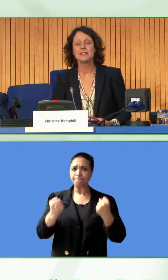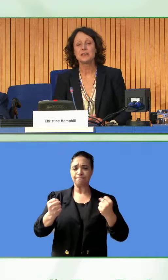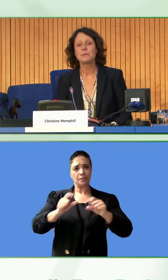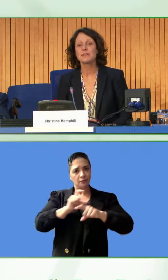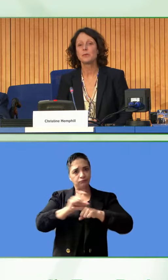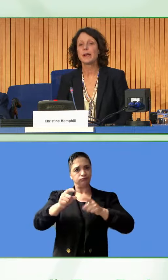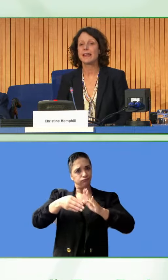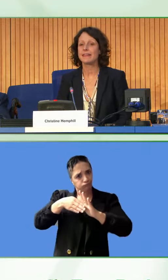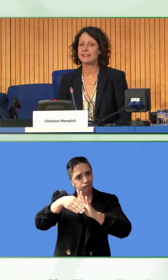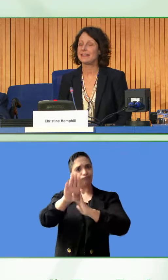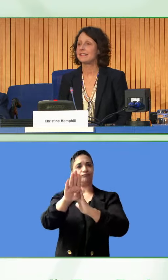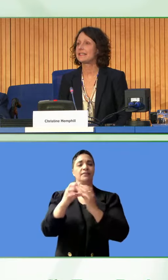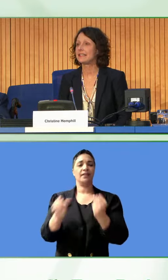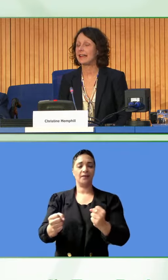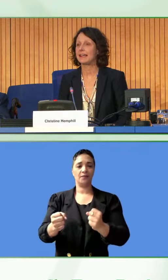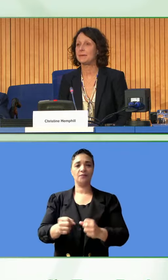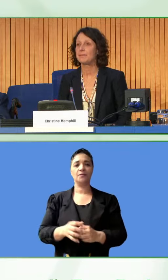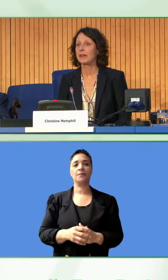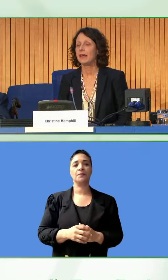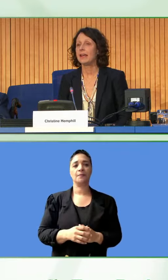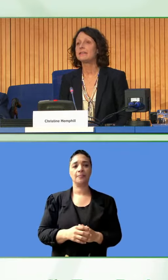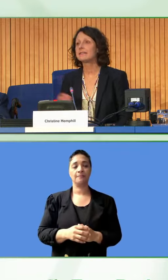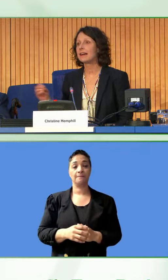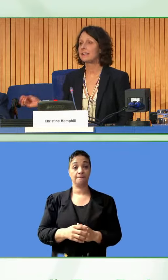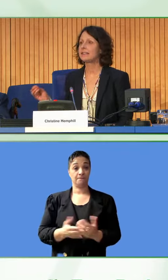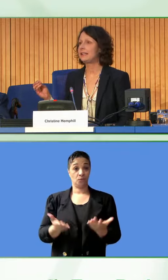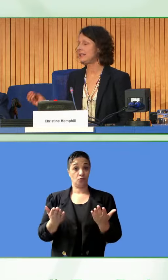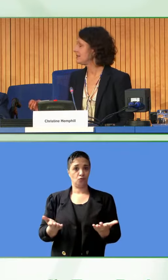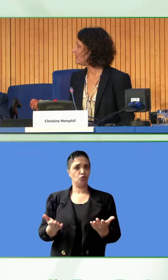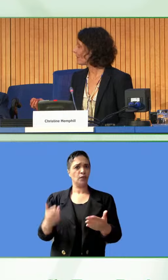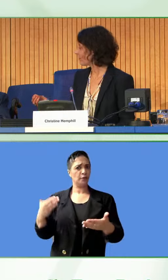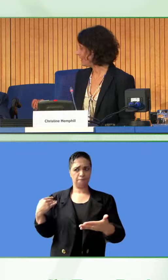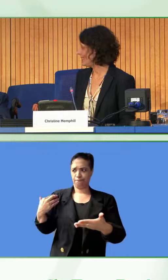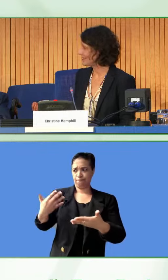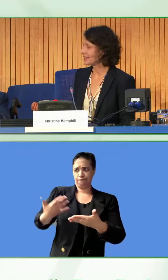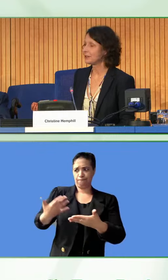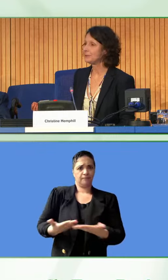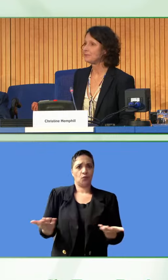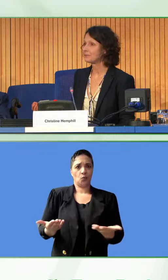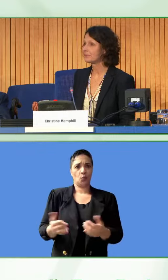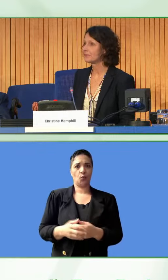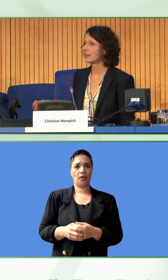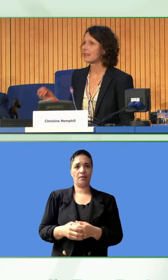In terms of where this is today, it started in India three years ago.